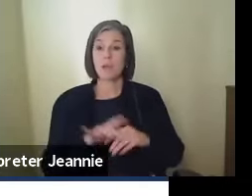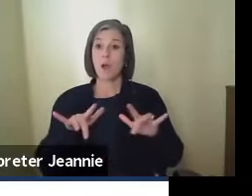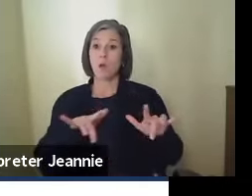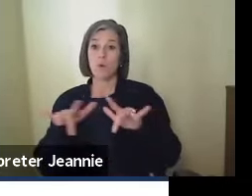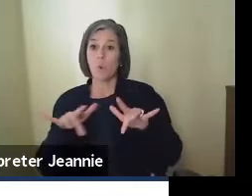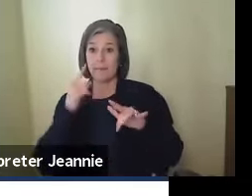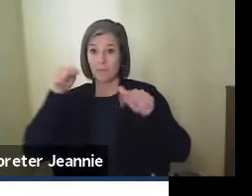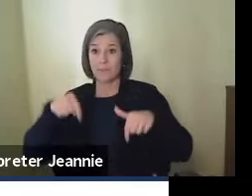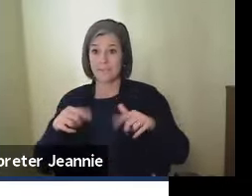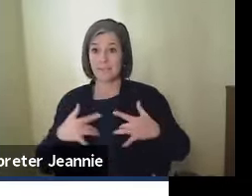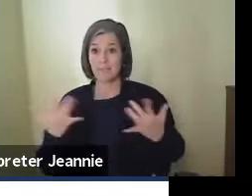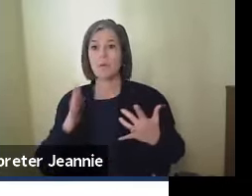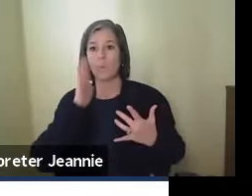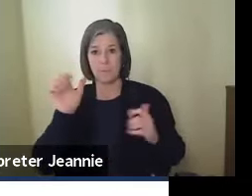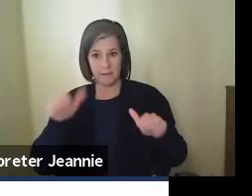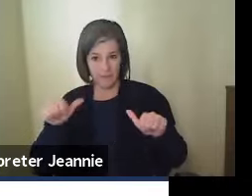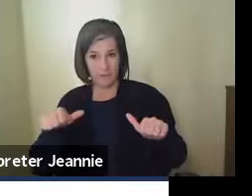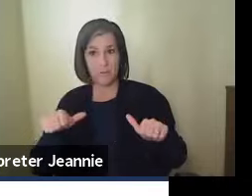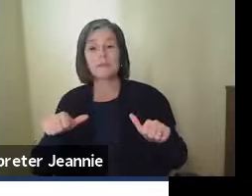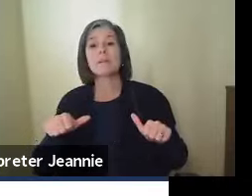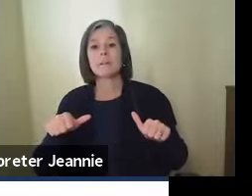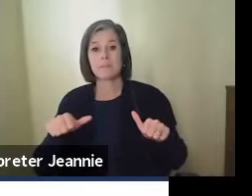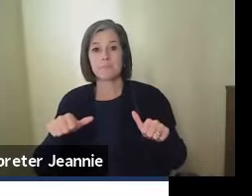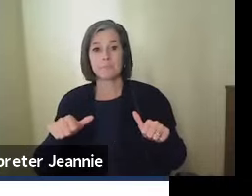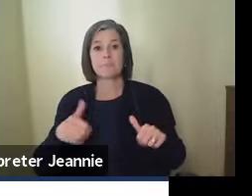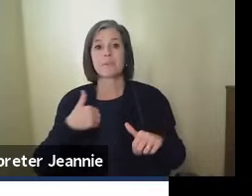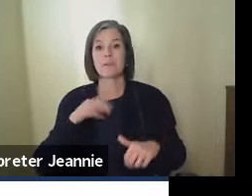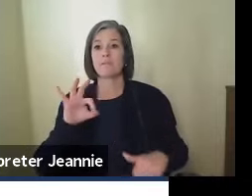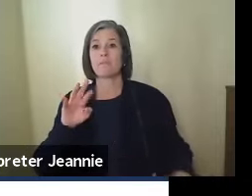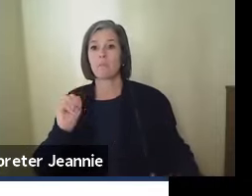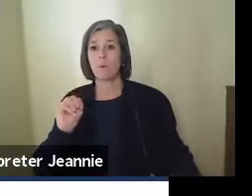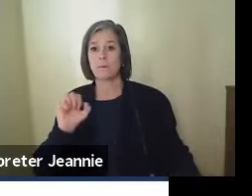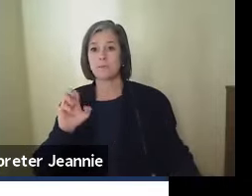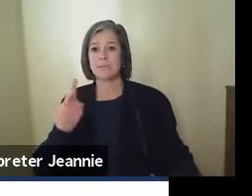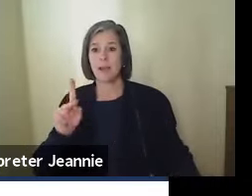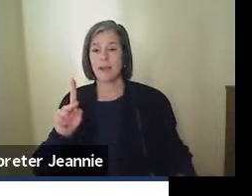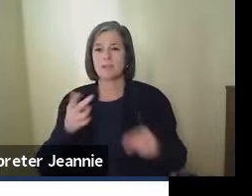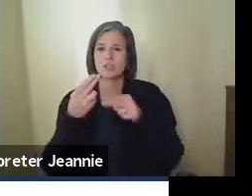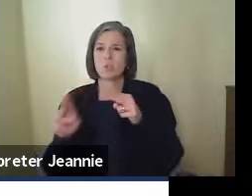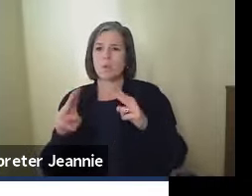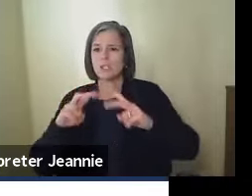There is a Form Stack very short survey we would love to hear from you about